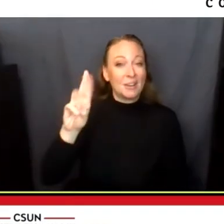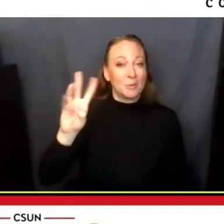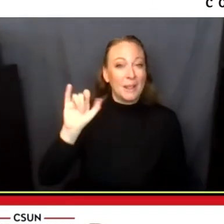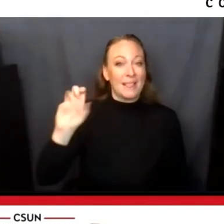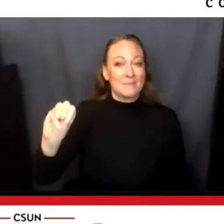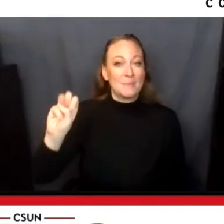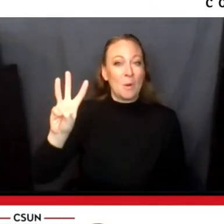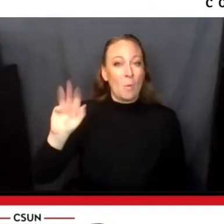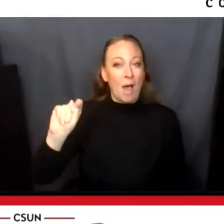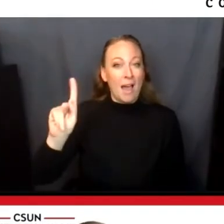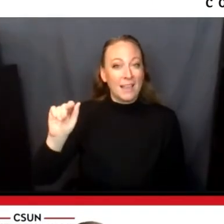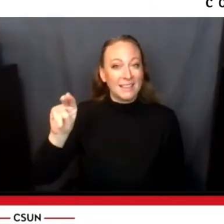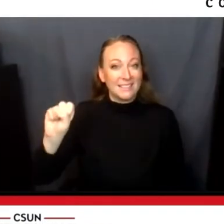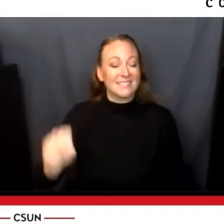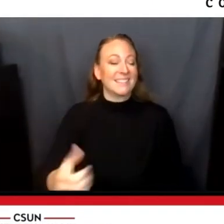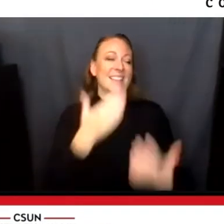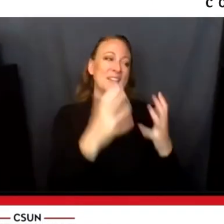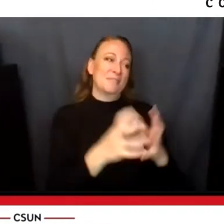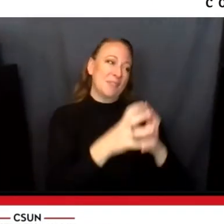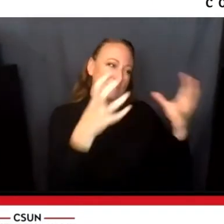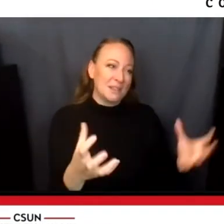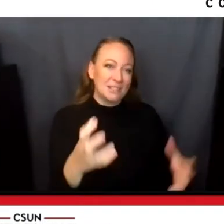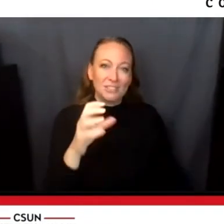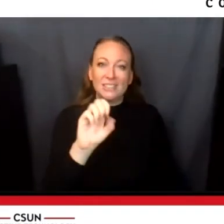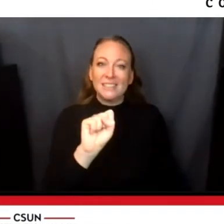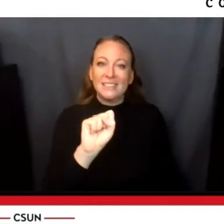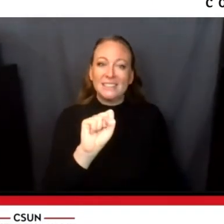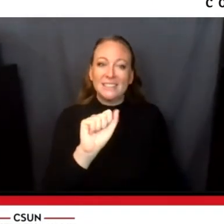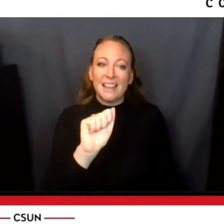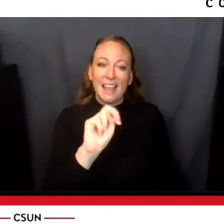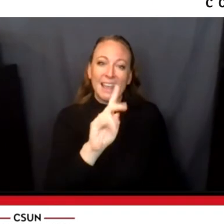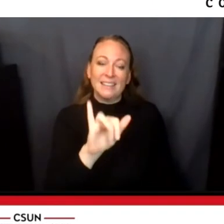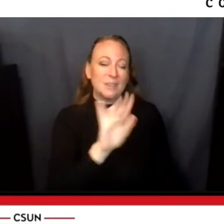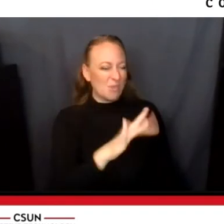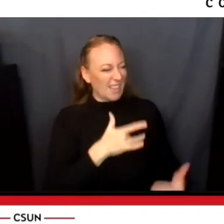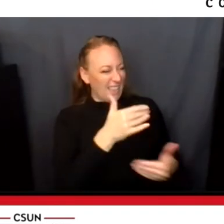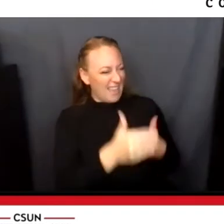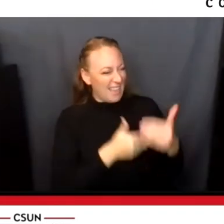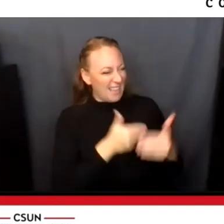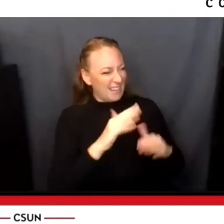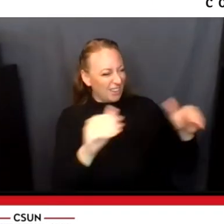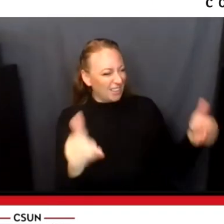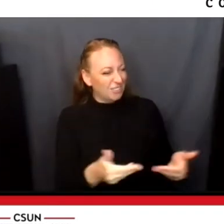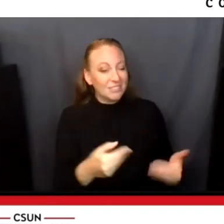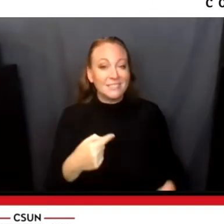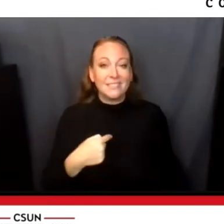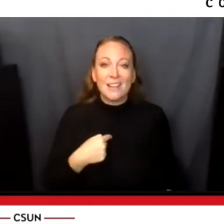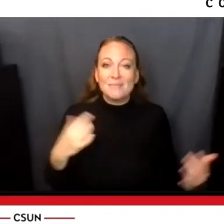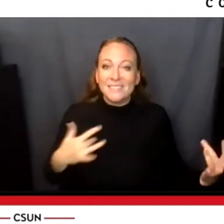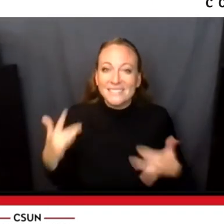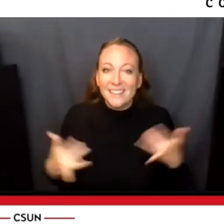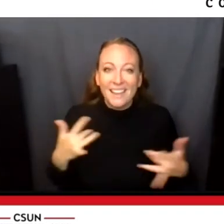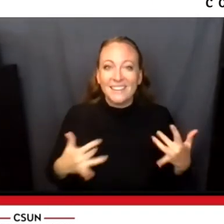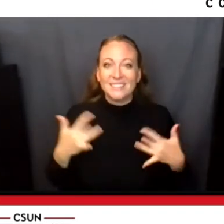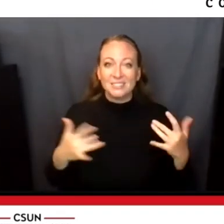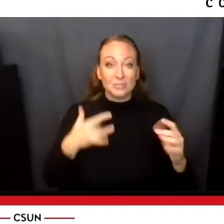Thank you very much, Sandy, for your kind introduction. I'm really excited to join everyone as we open up